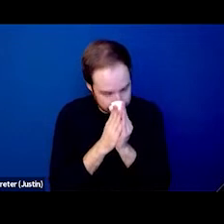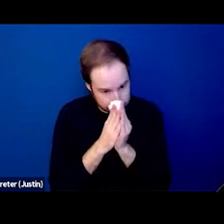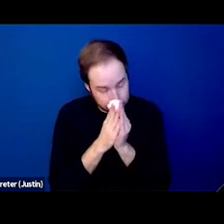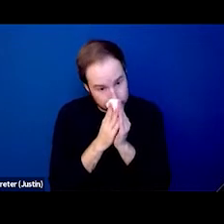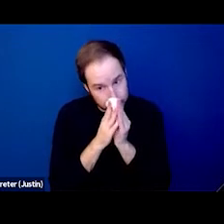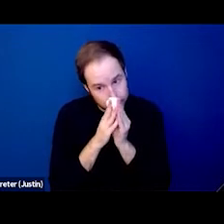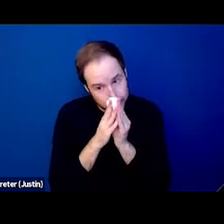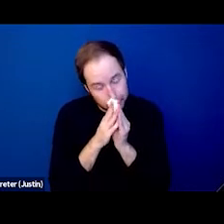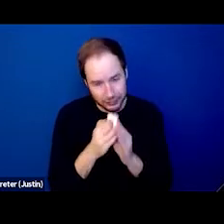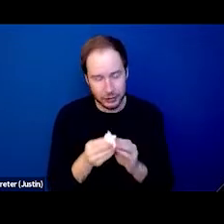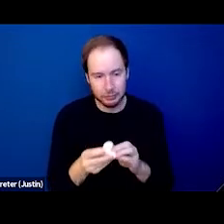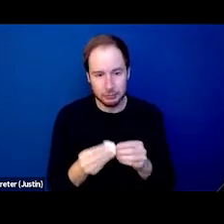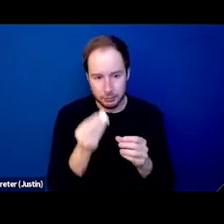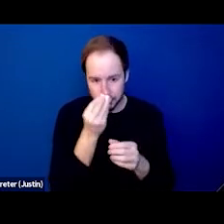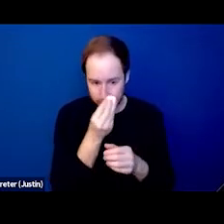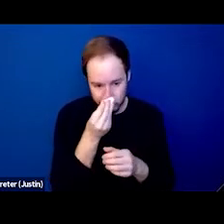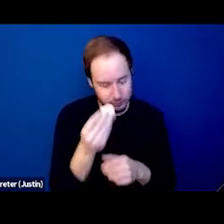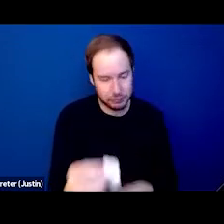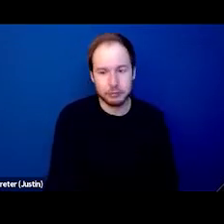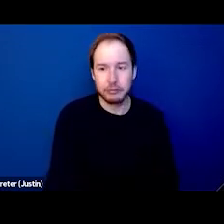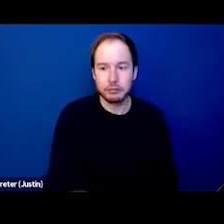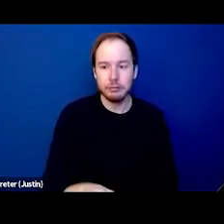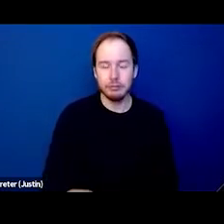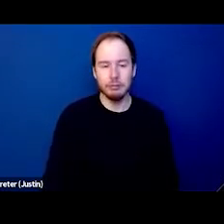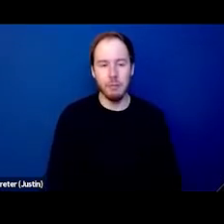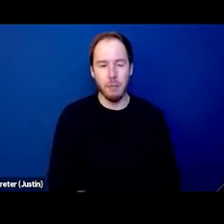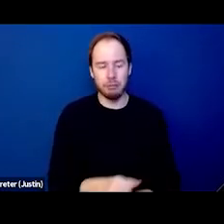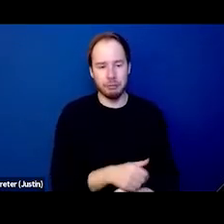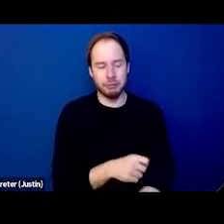So this leads into just some suggestions.